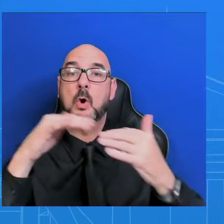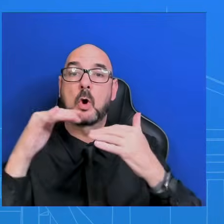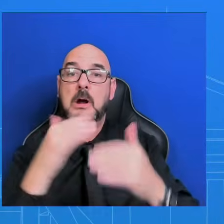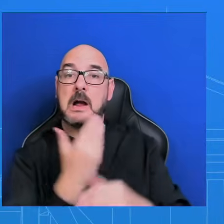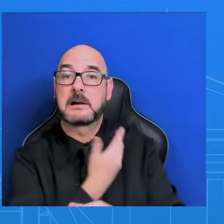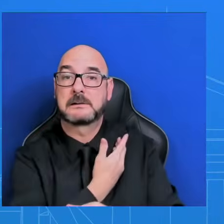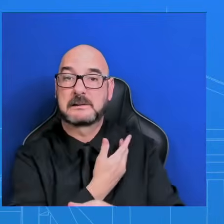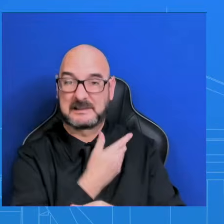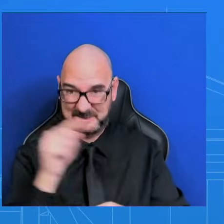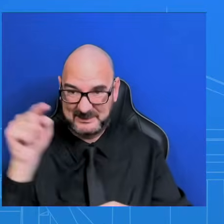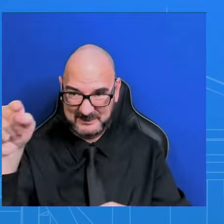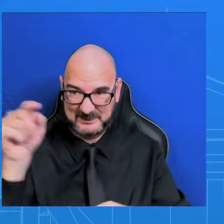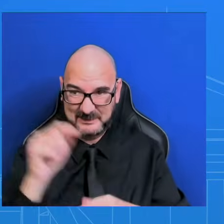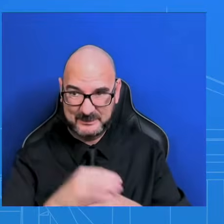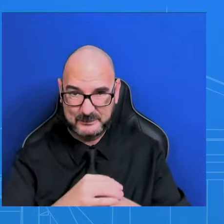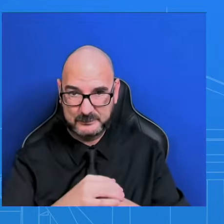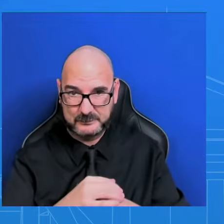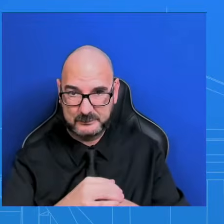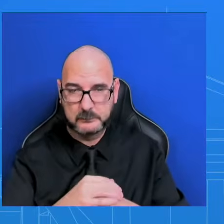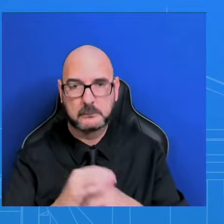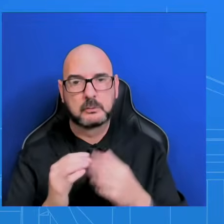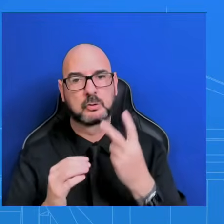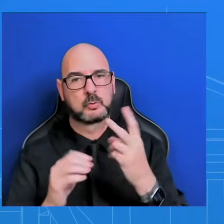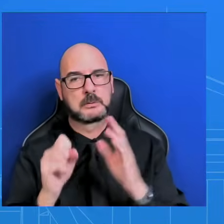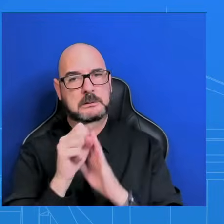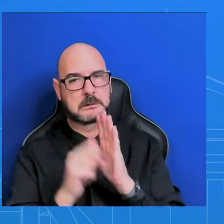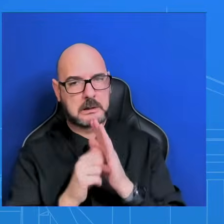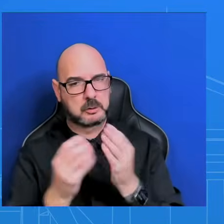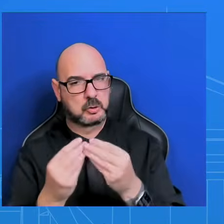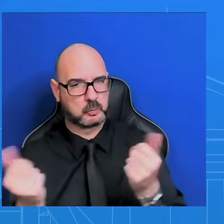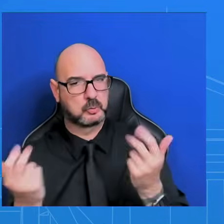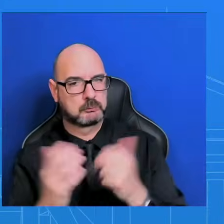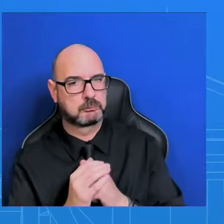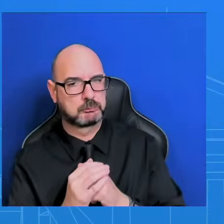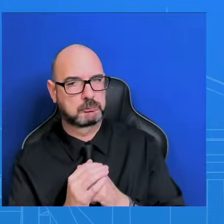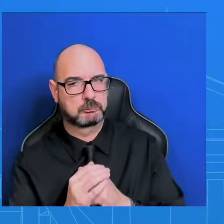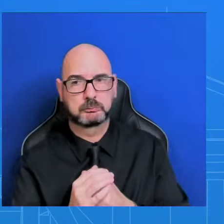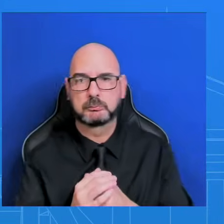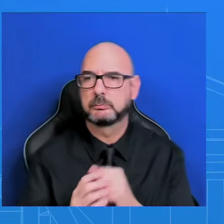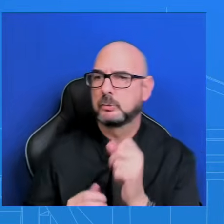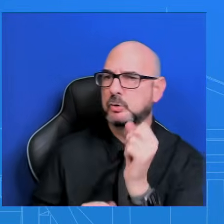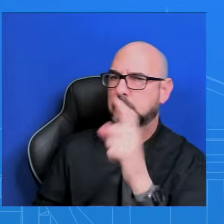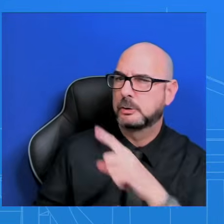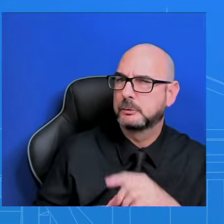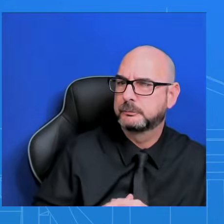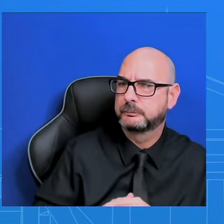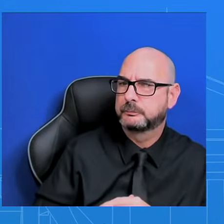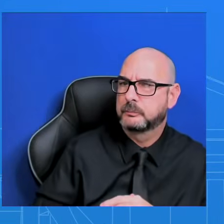The Press: And can you just tell me a bit more about what the President meant yesterday when he was asked by my colleague whether the strikes in Yemen